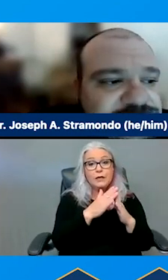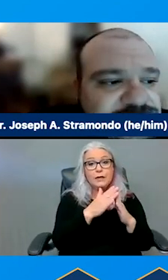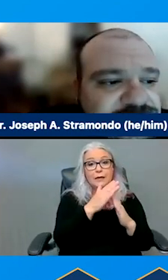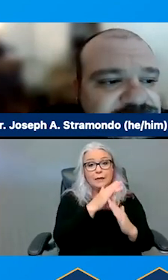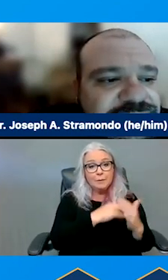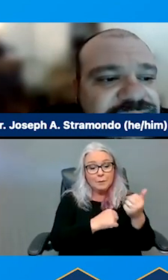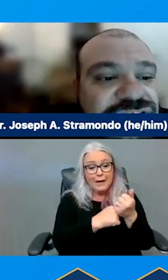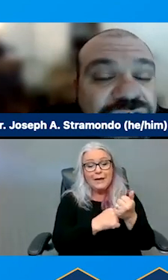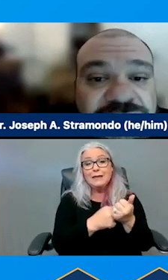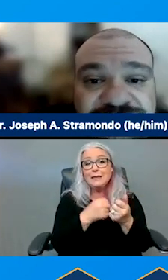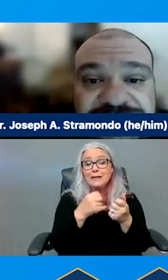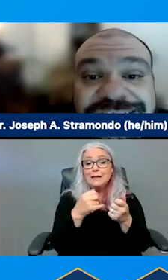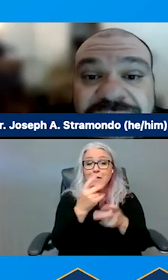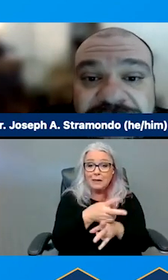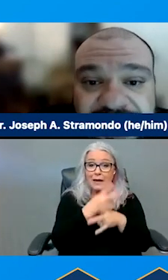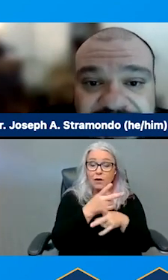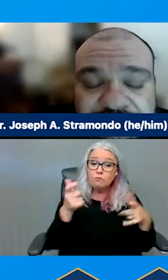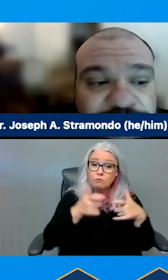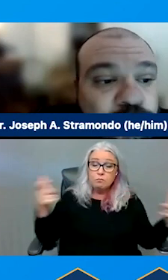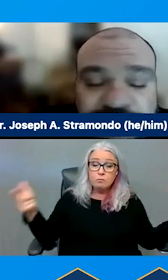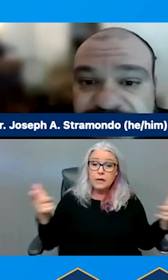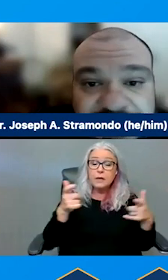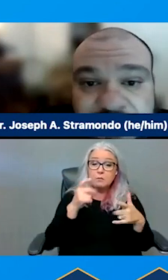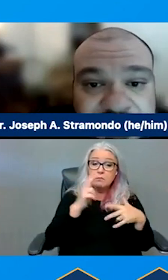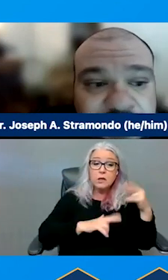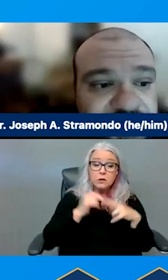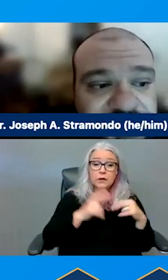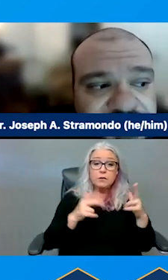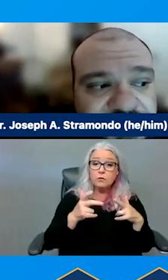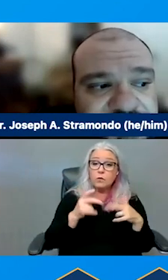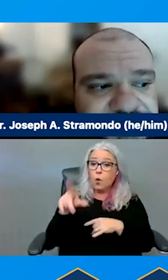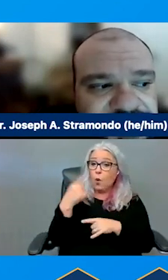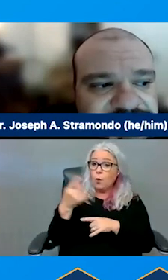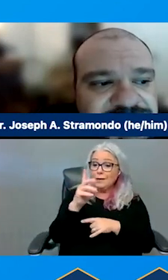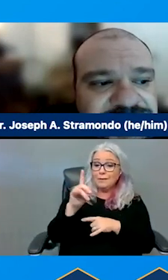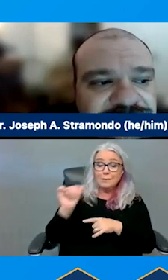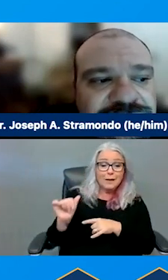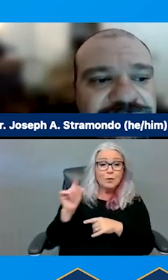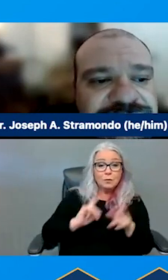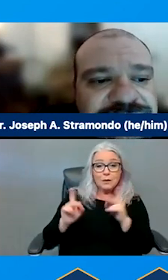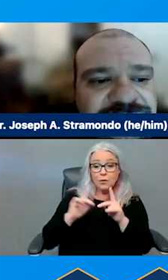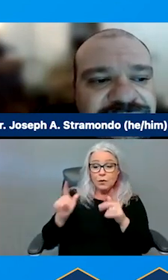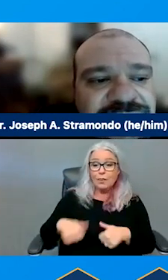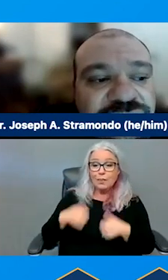in a large building that is largely segregated with only disabled people living there and